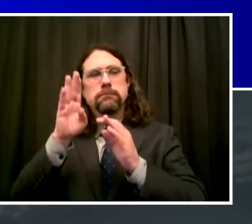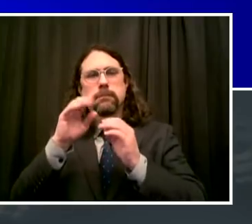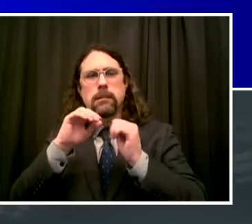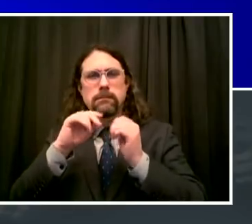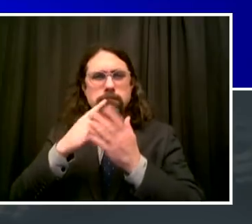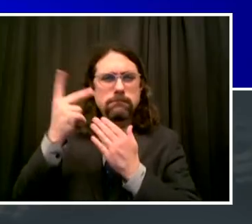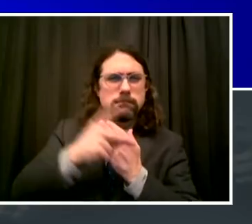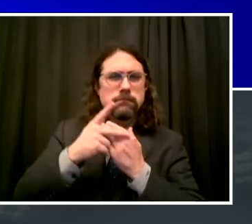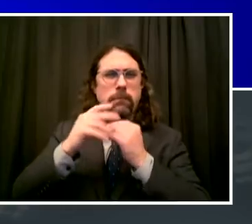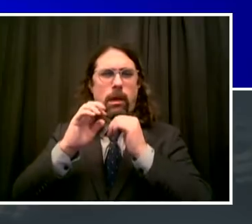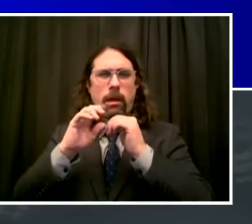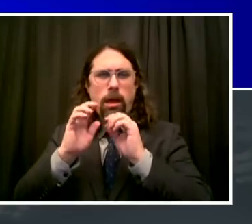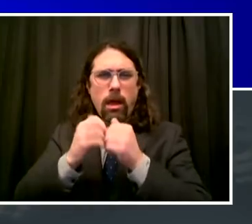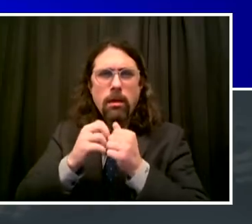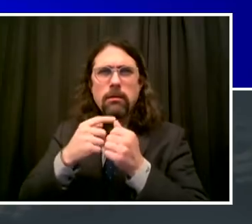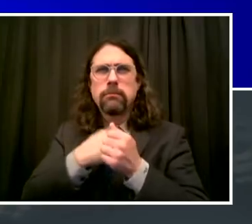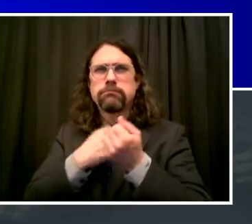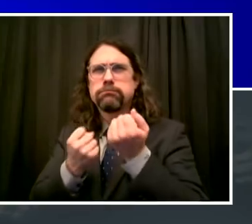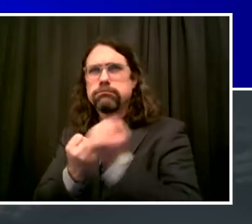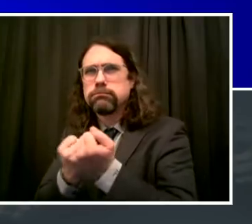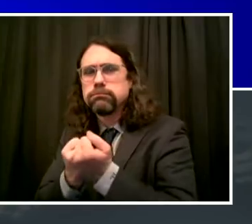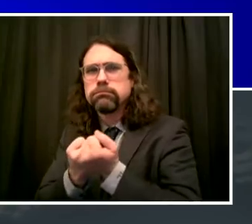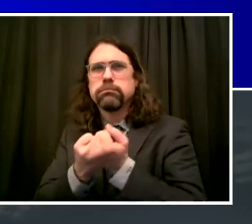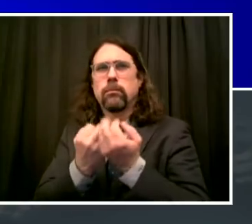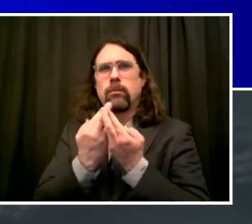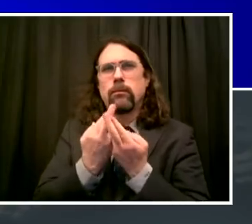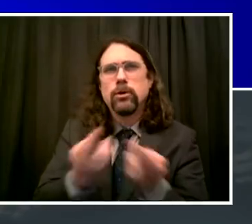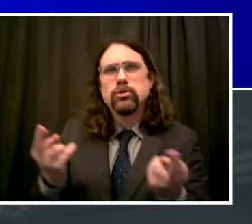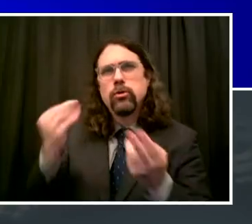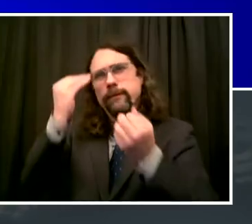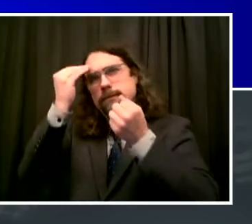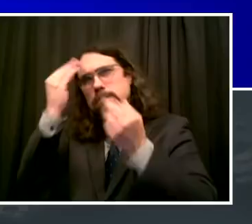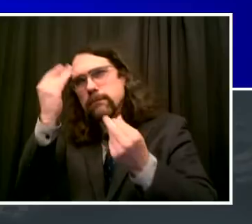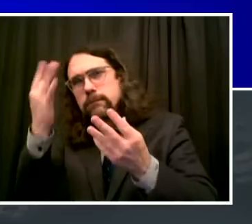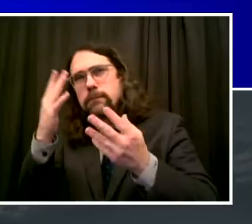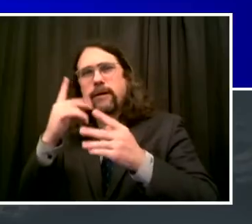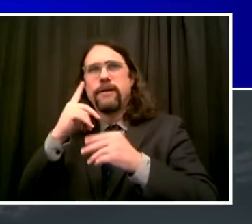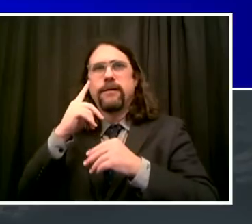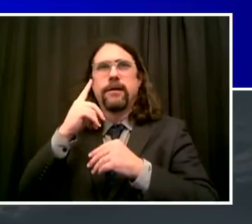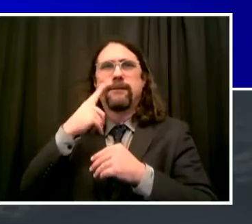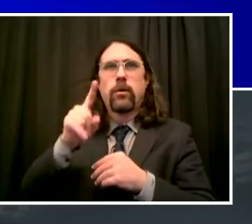RESOURCES AND SUPPO TE SMALL BUSINESSES. HE WILL WORK